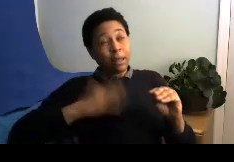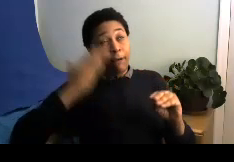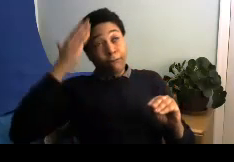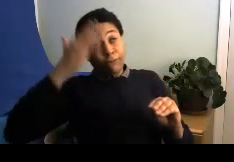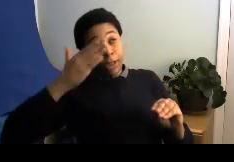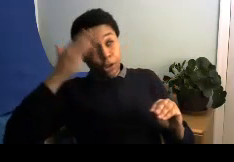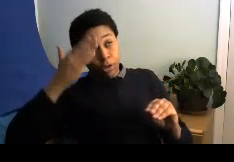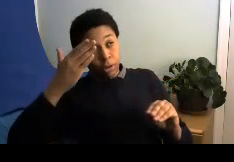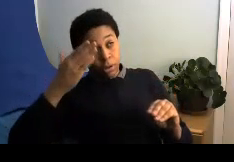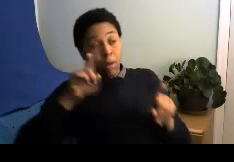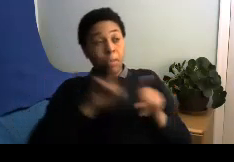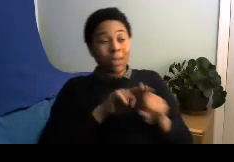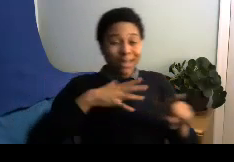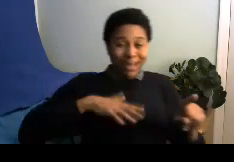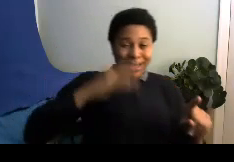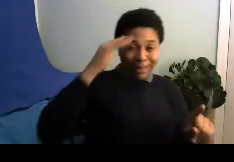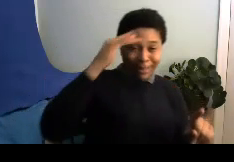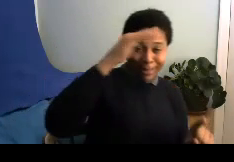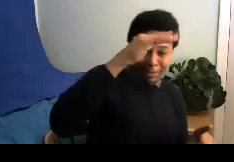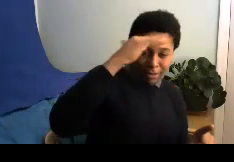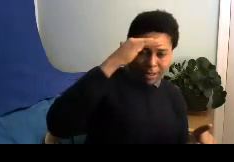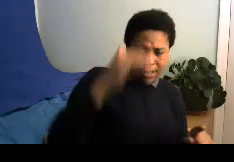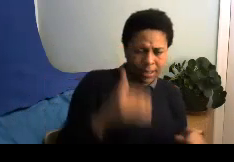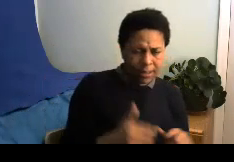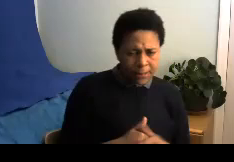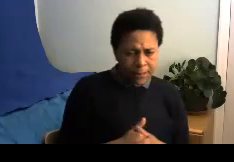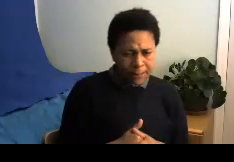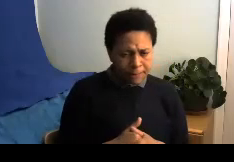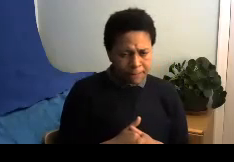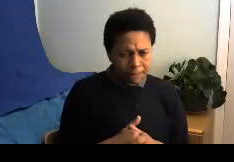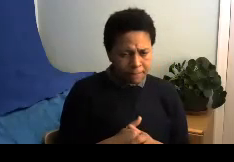fictions. Paul: Well, at the moment, I mean, I'm sort of quite bogged